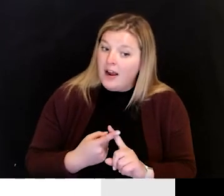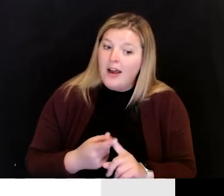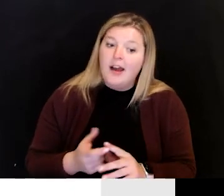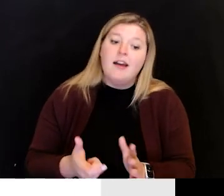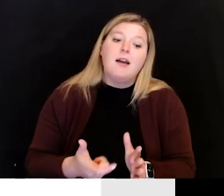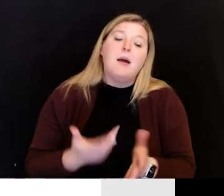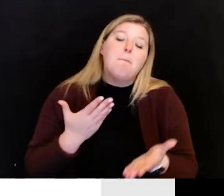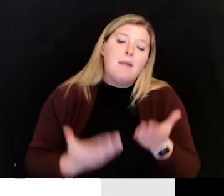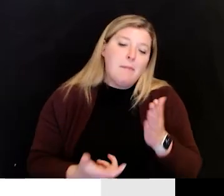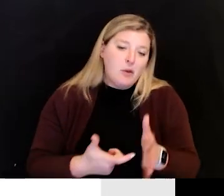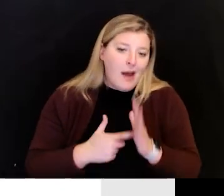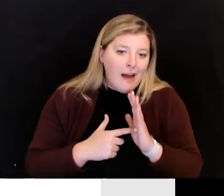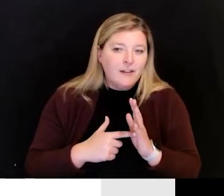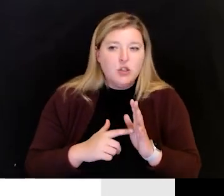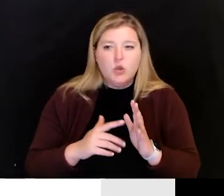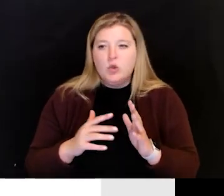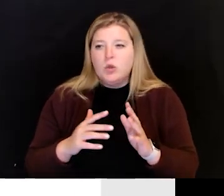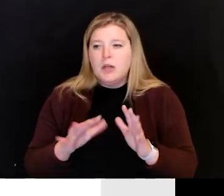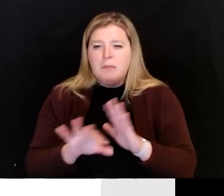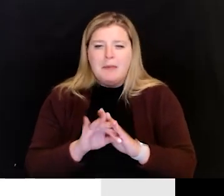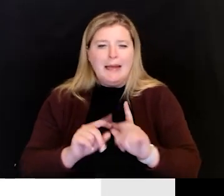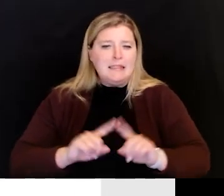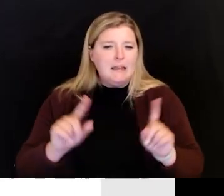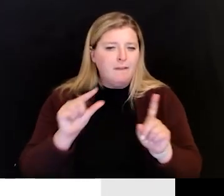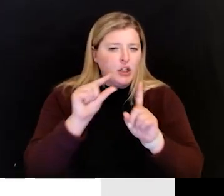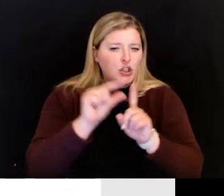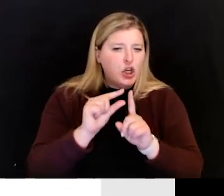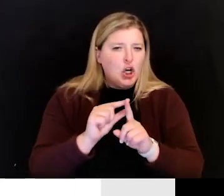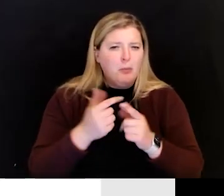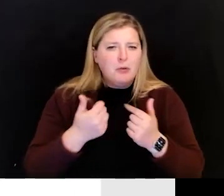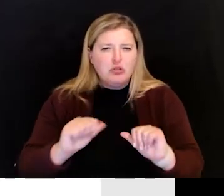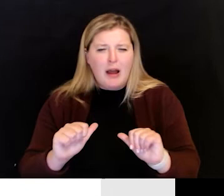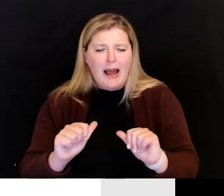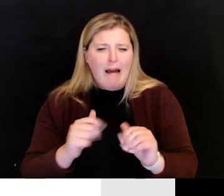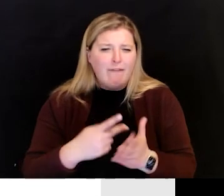until you find the magic one. And then you just kind of find yourself